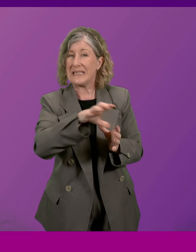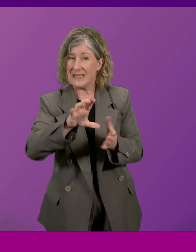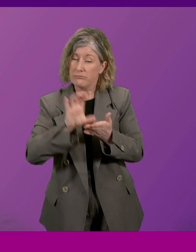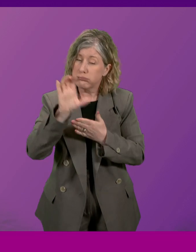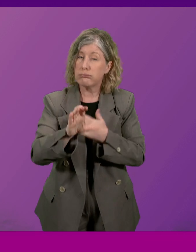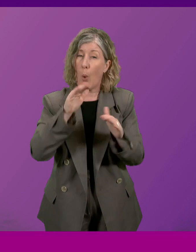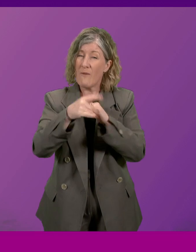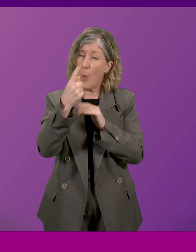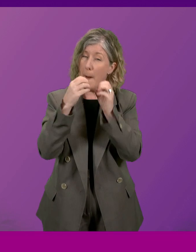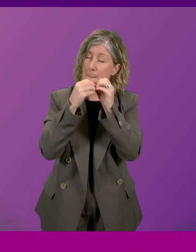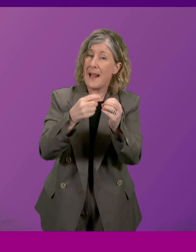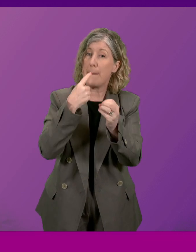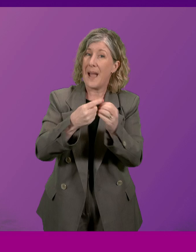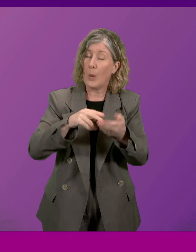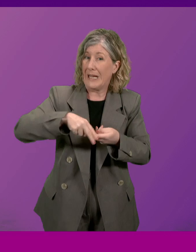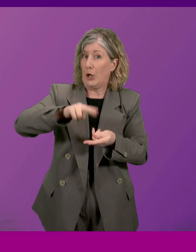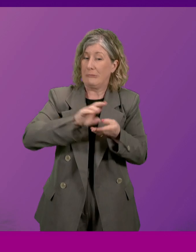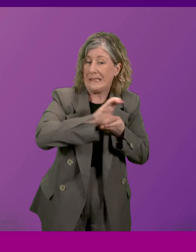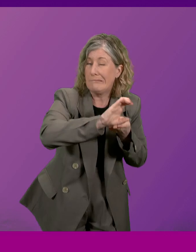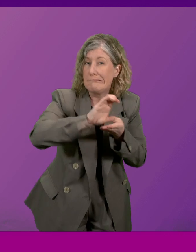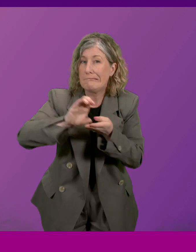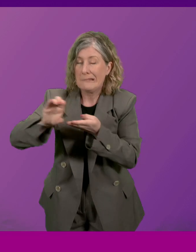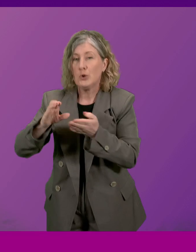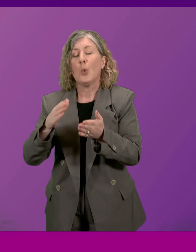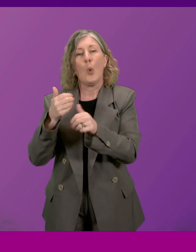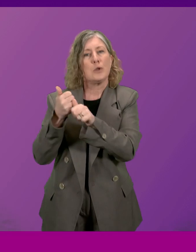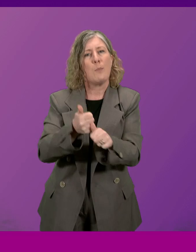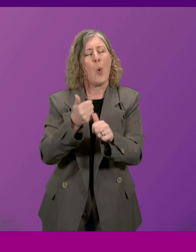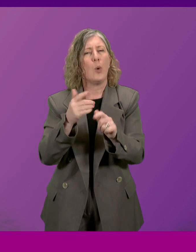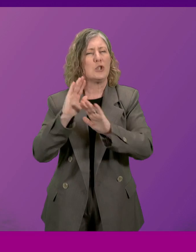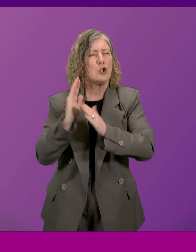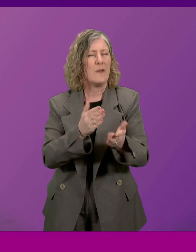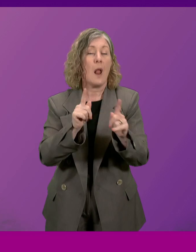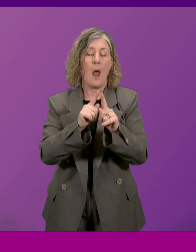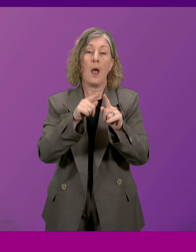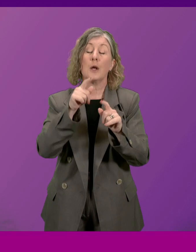funding will support services that include homelessness services.